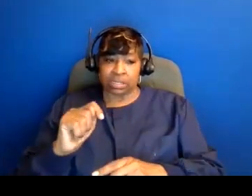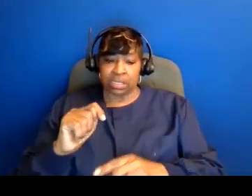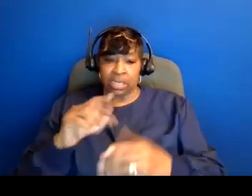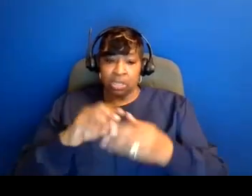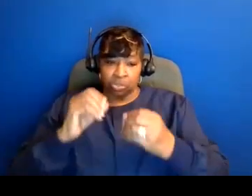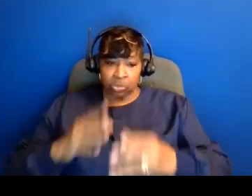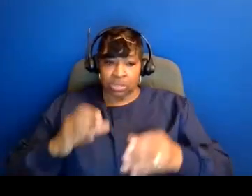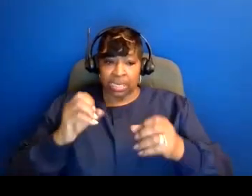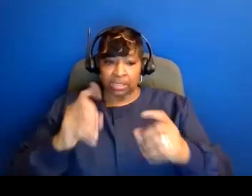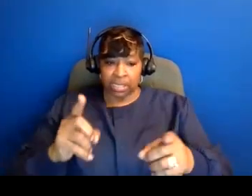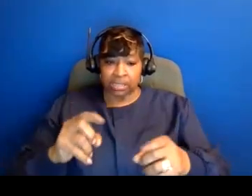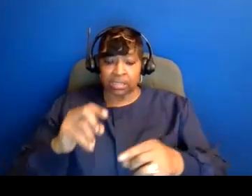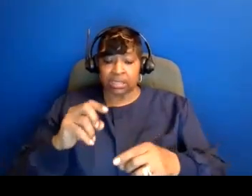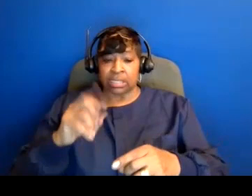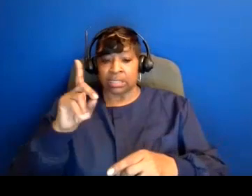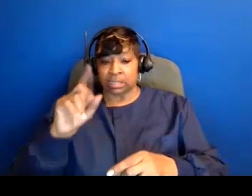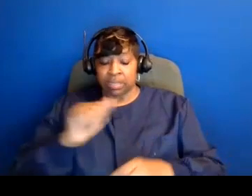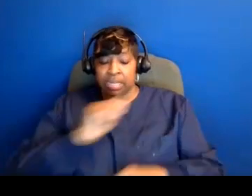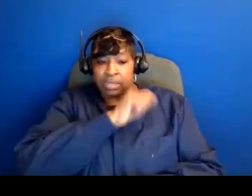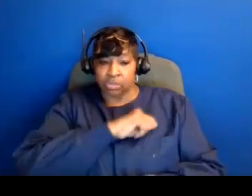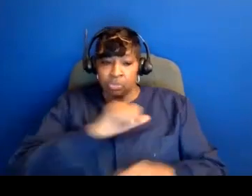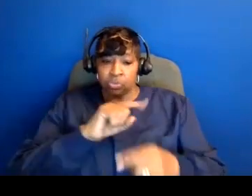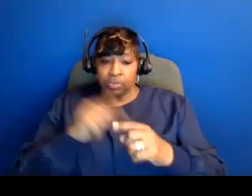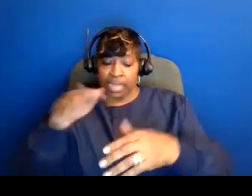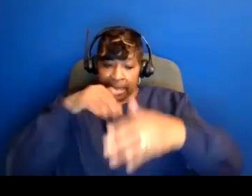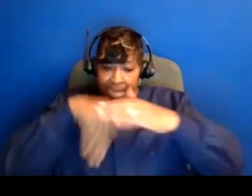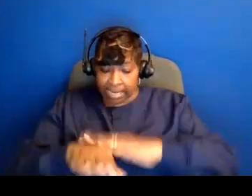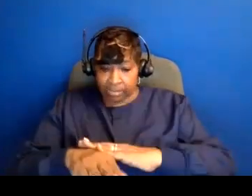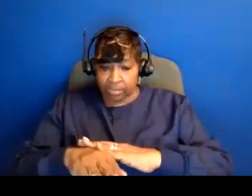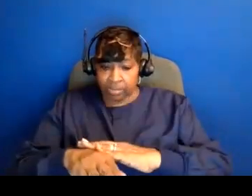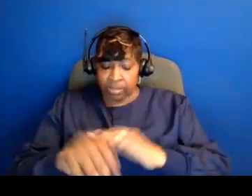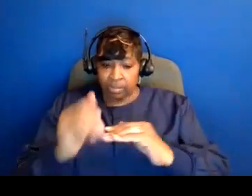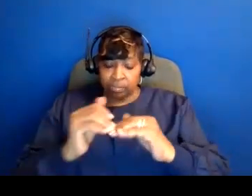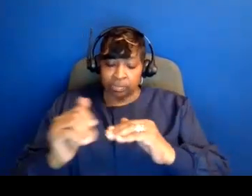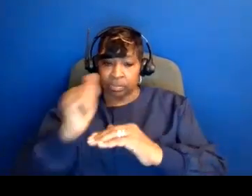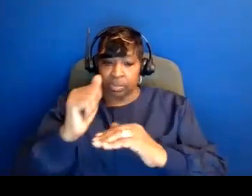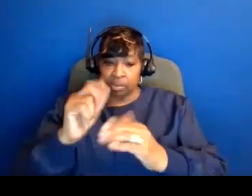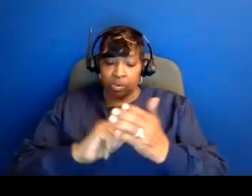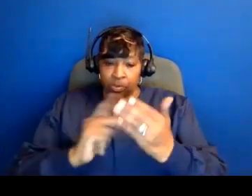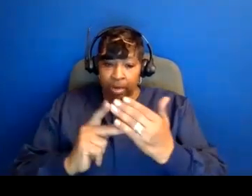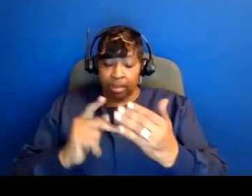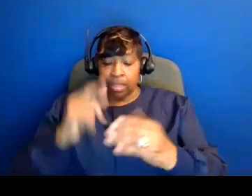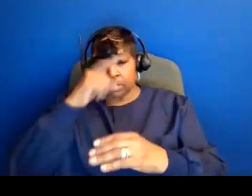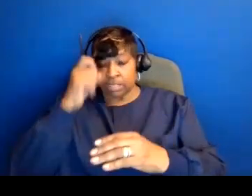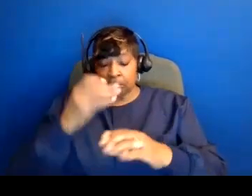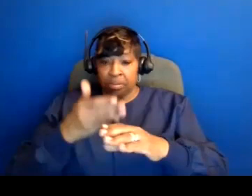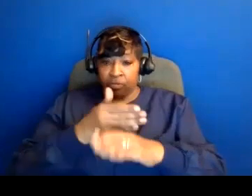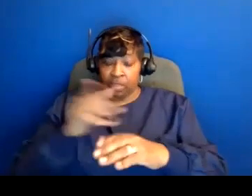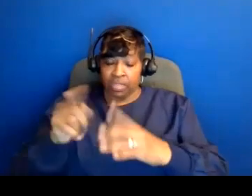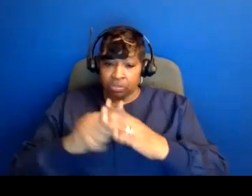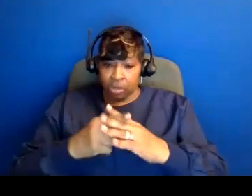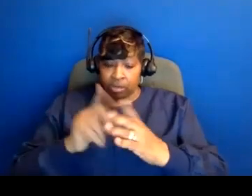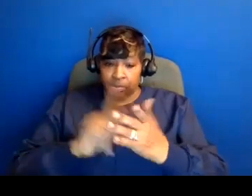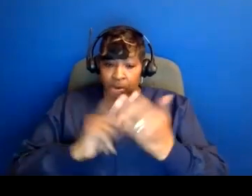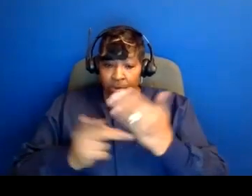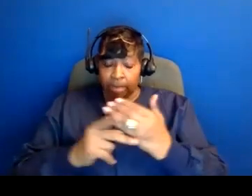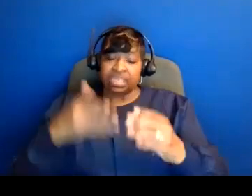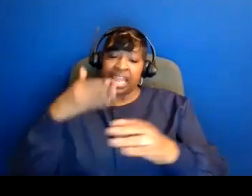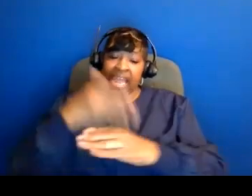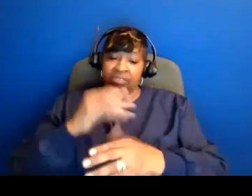lauravanpuymbrouck: So just a real quick. Another study that Carly and I so did. That was an exploration of longitudinally across 4 years.